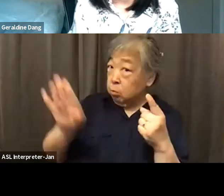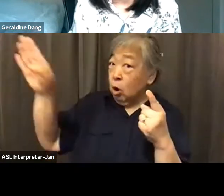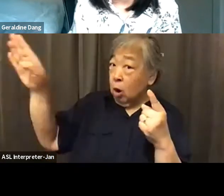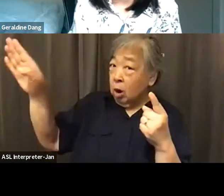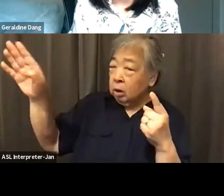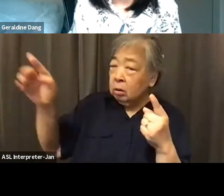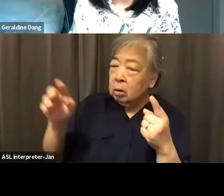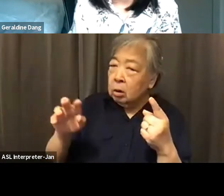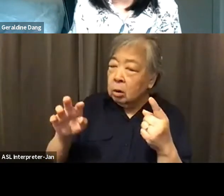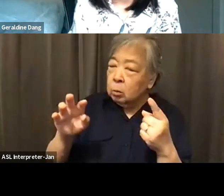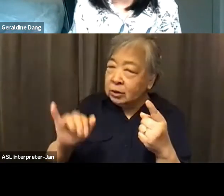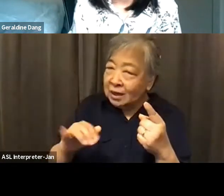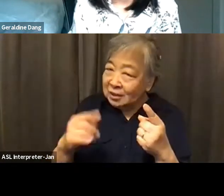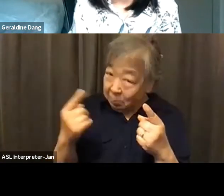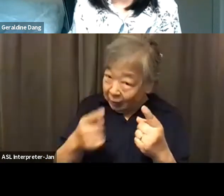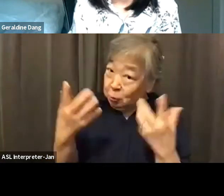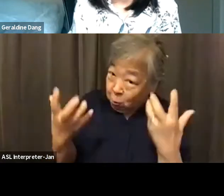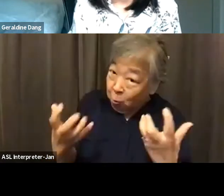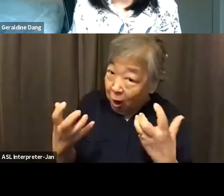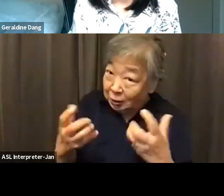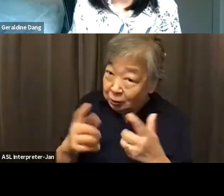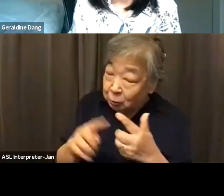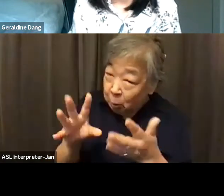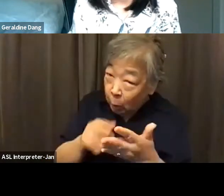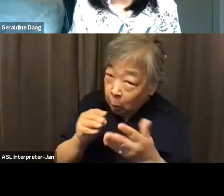something that you wanted to learn more about?